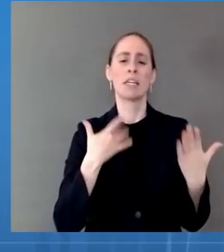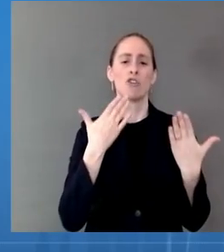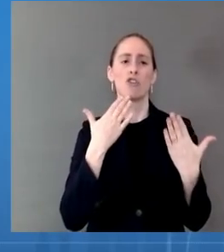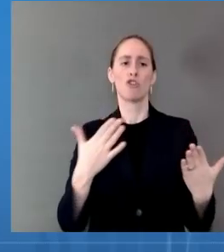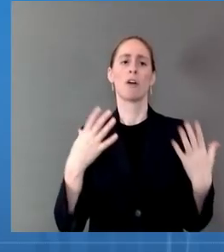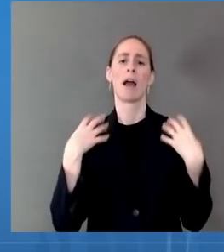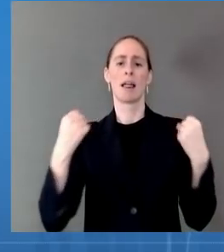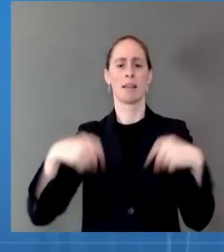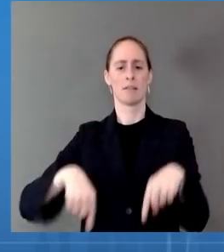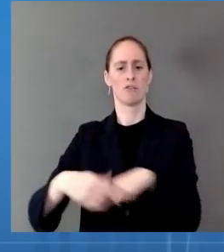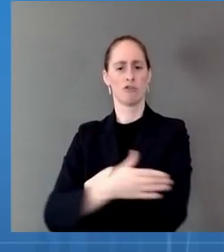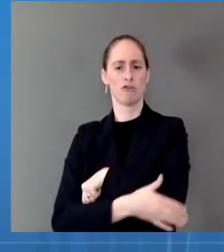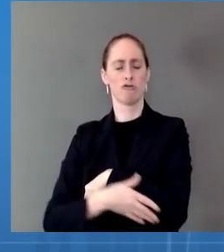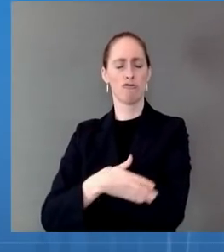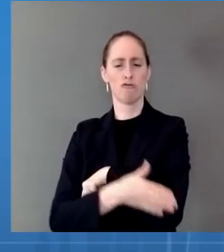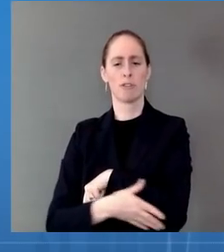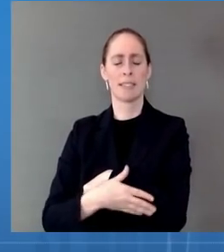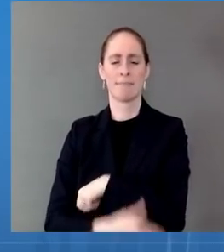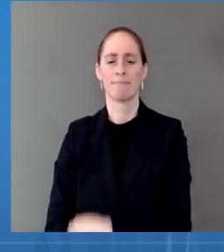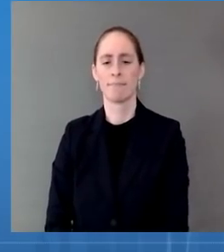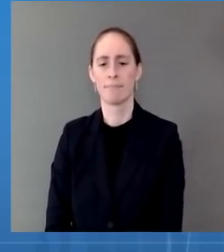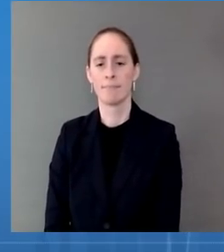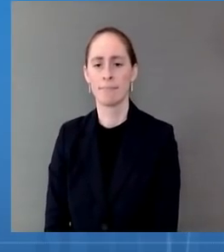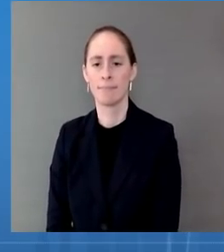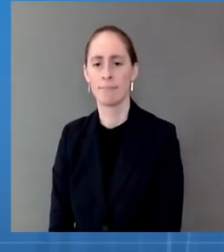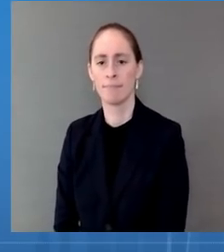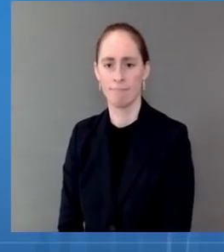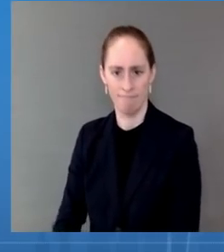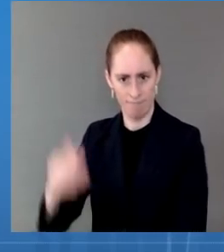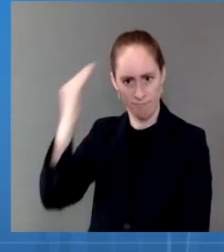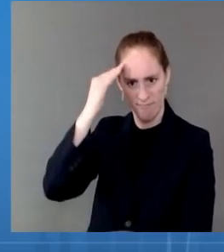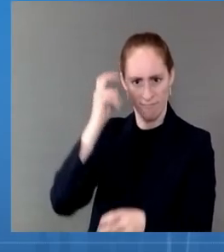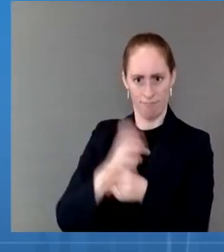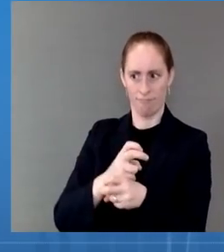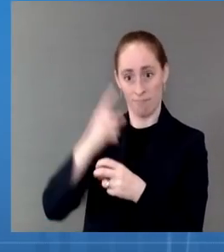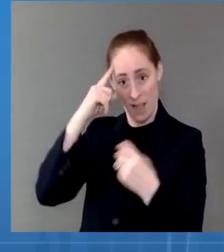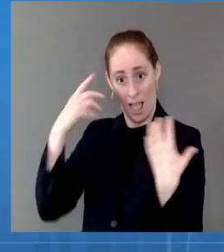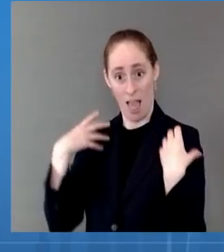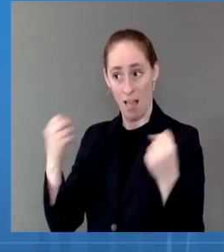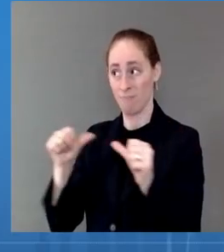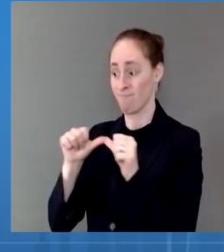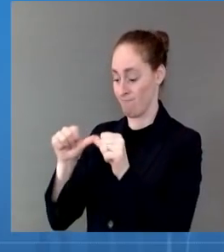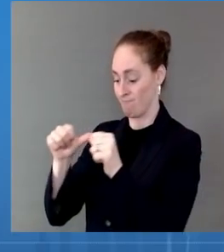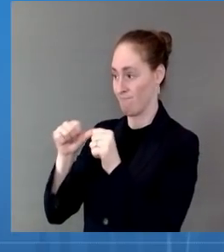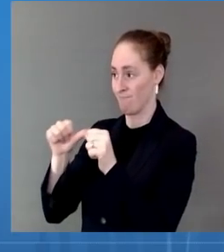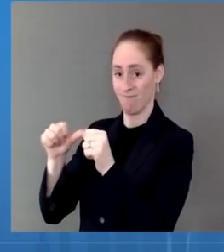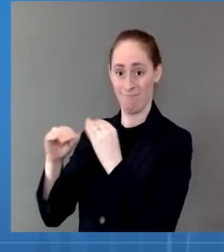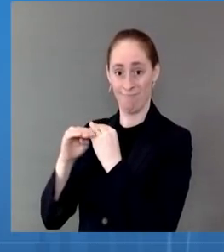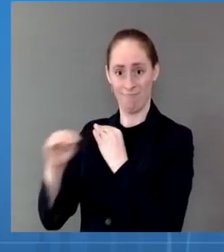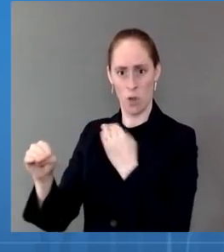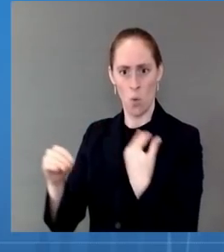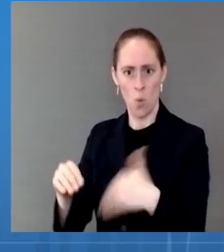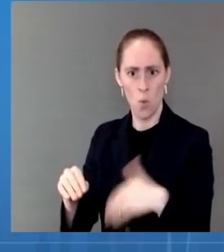That's why to address mental health in America, we have to build a future where all kids can thrive, and to do that, we have to address the barriers